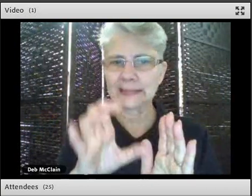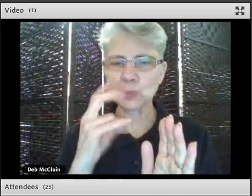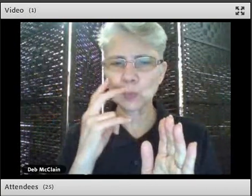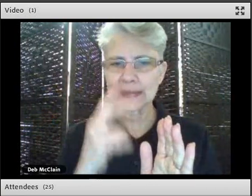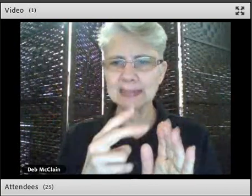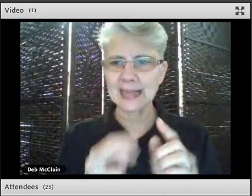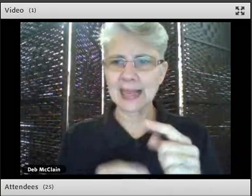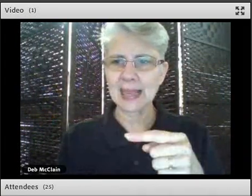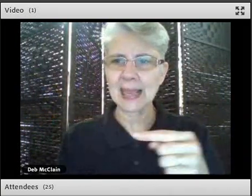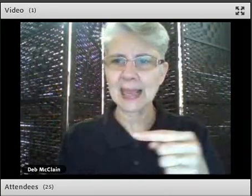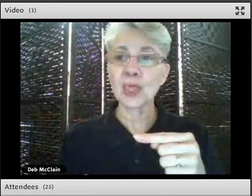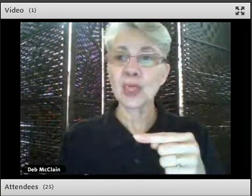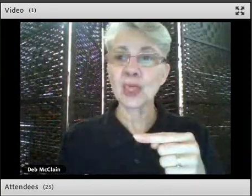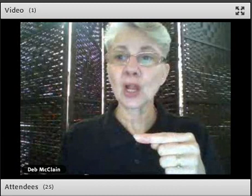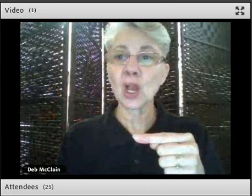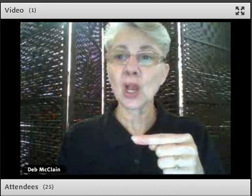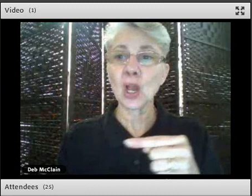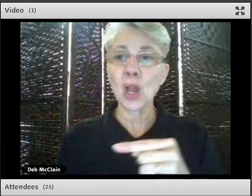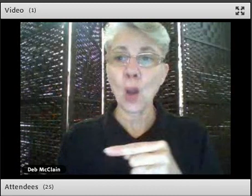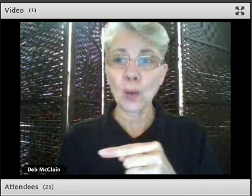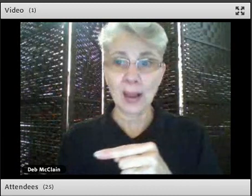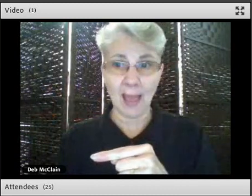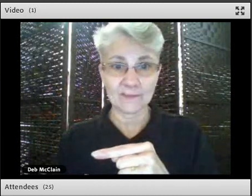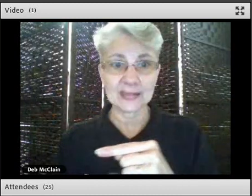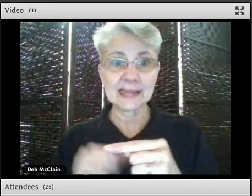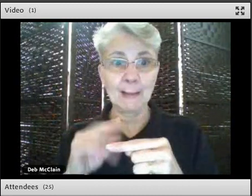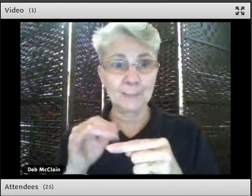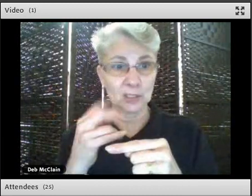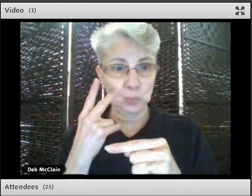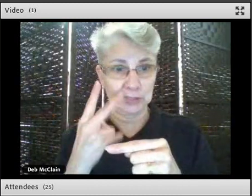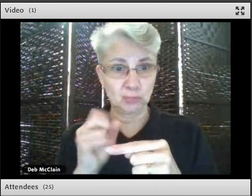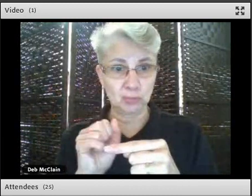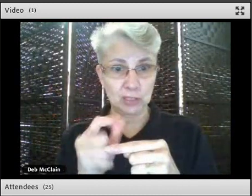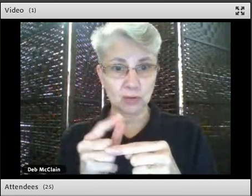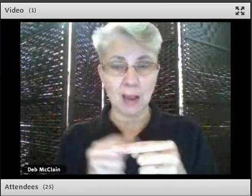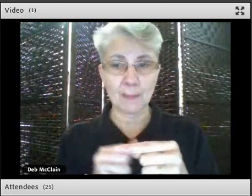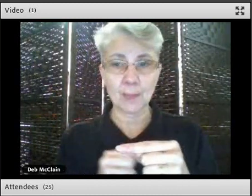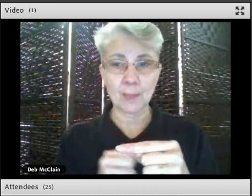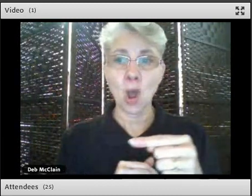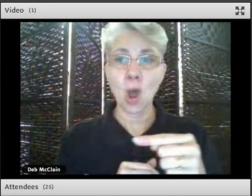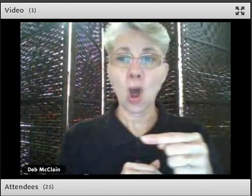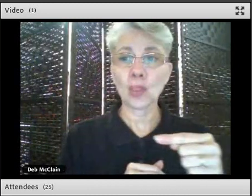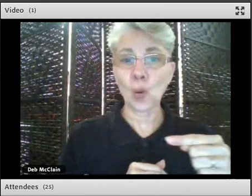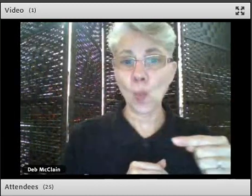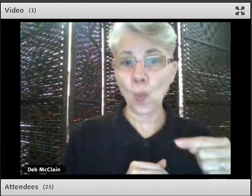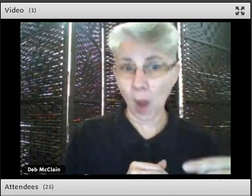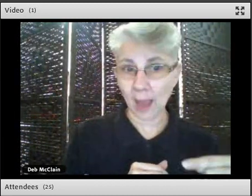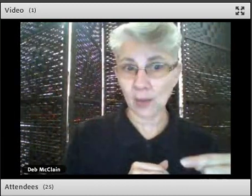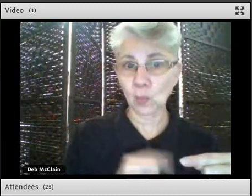On the right one, we're going to take it from the container. So, "Harry Potter and the Half-Blood Prince"